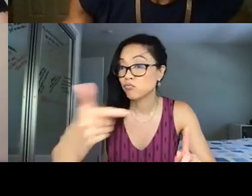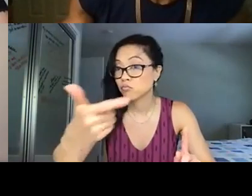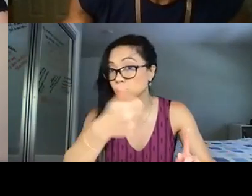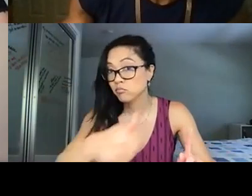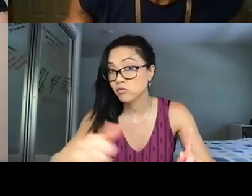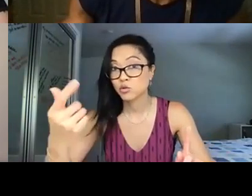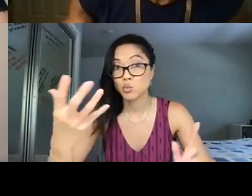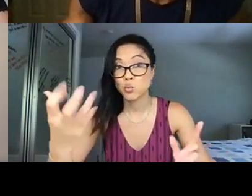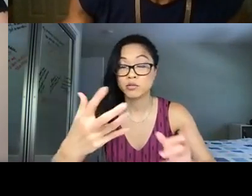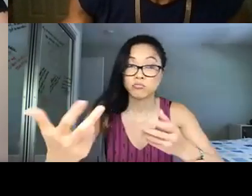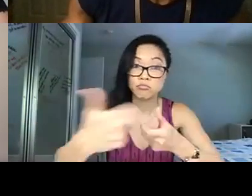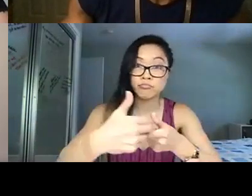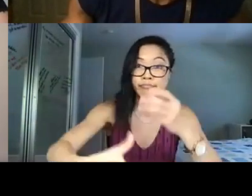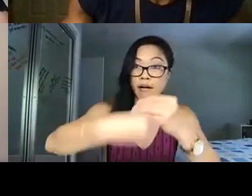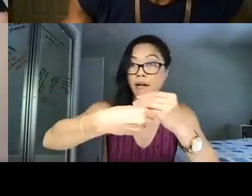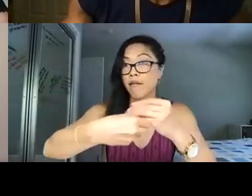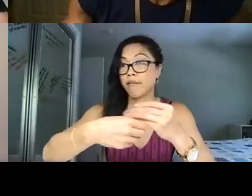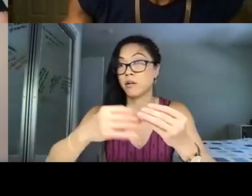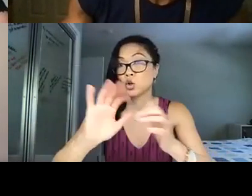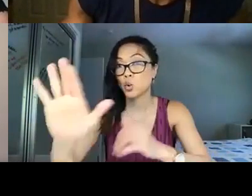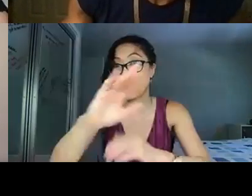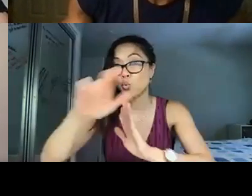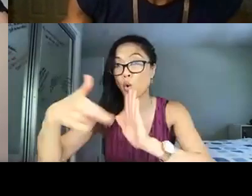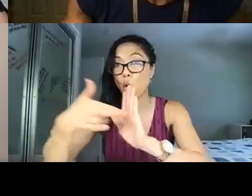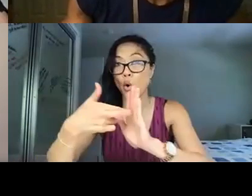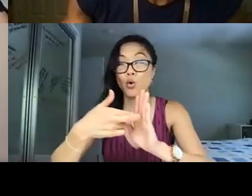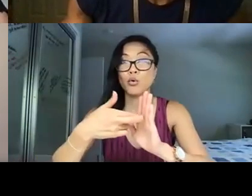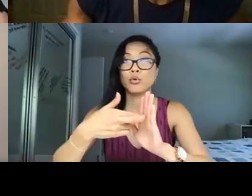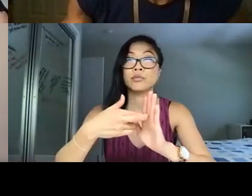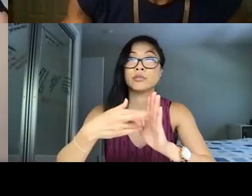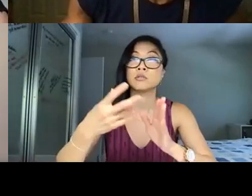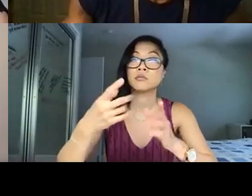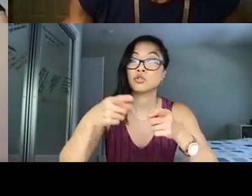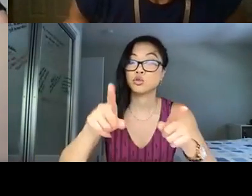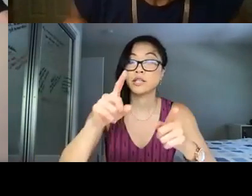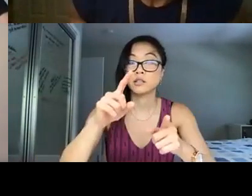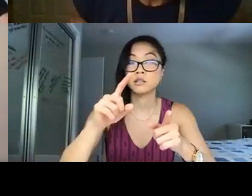[PAUSE] >> Well, you know, Candace, I'm looking